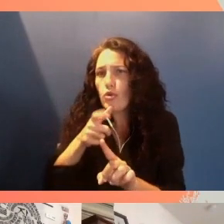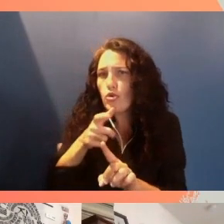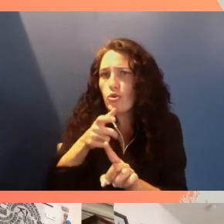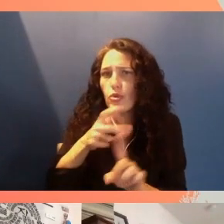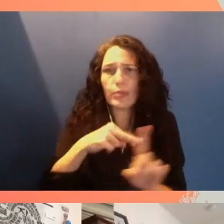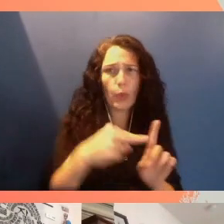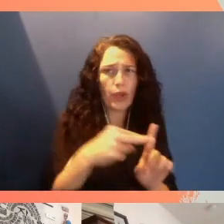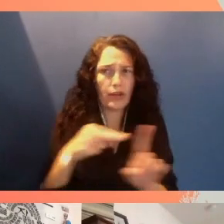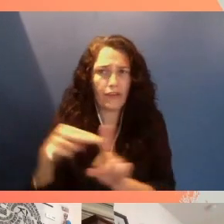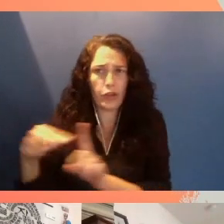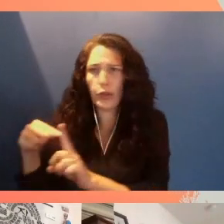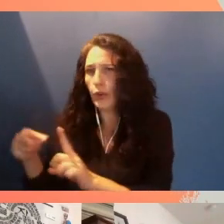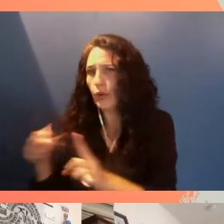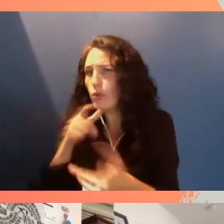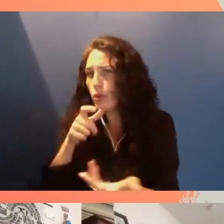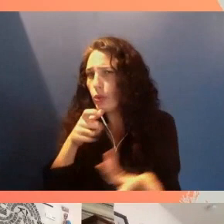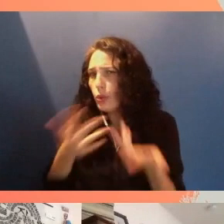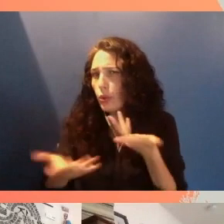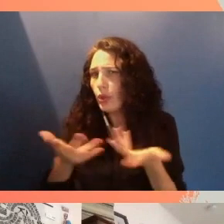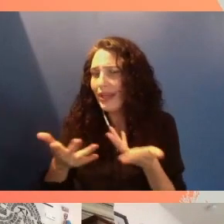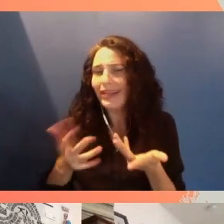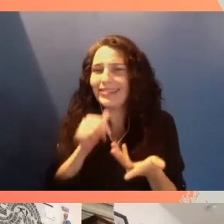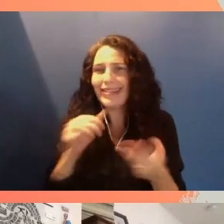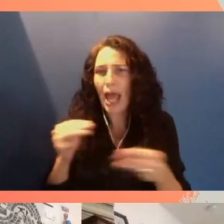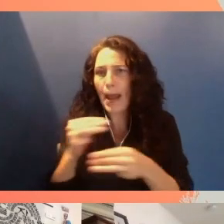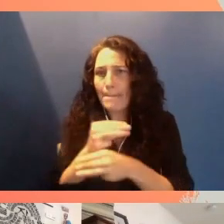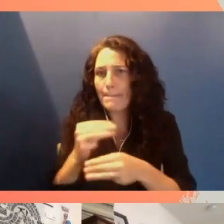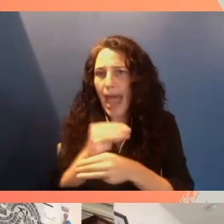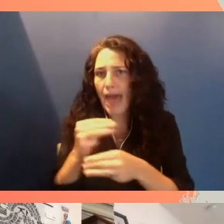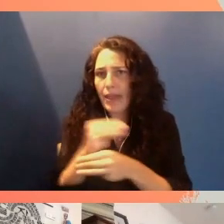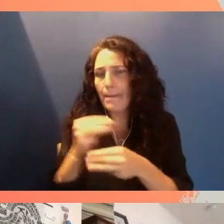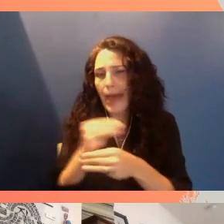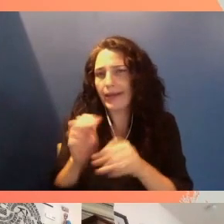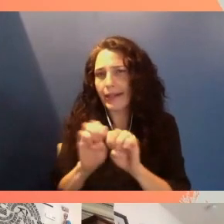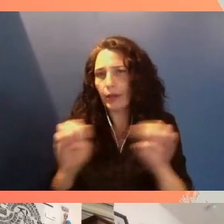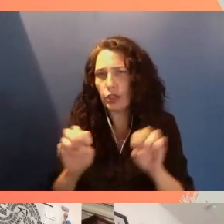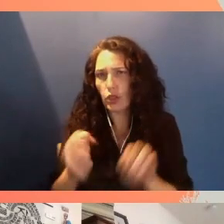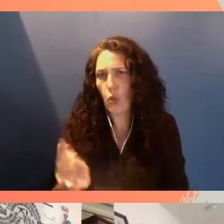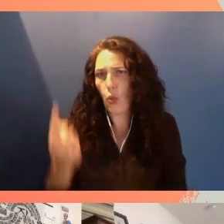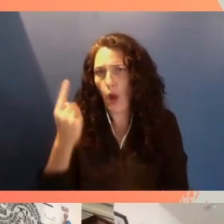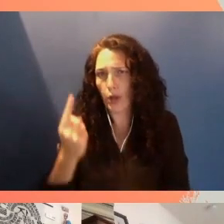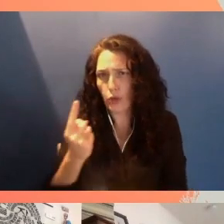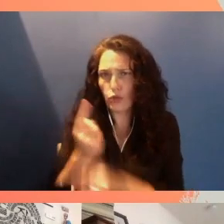I mean, we're not talking about a mathematical equation where there's a single right answer, right?